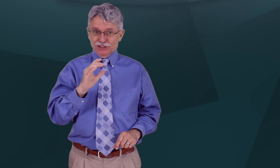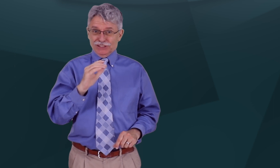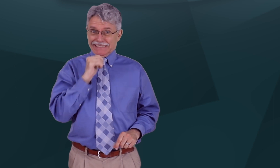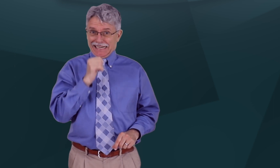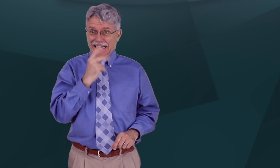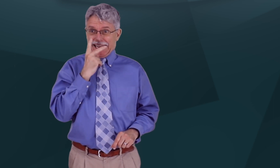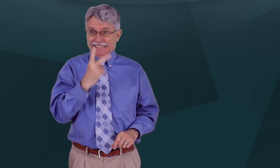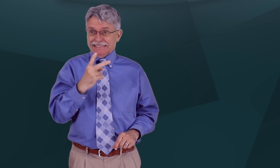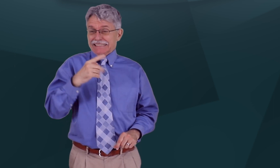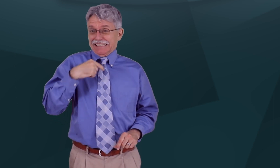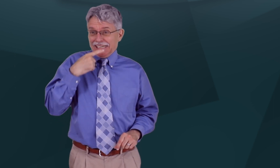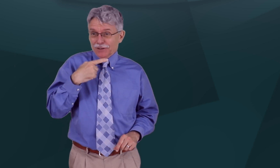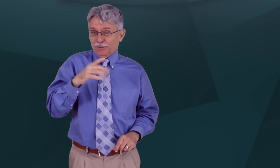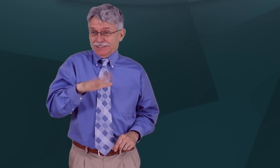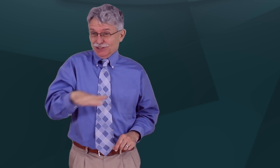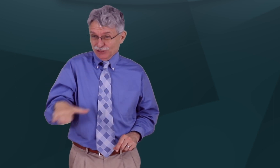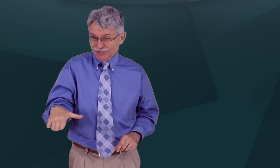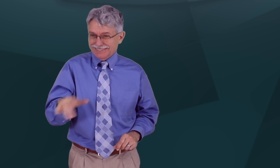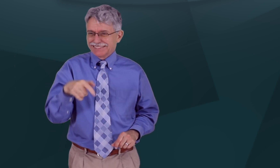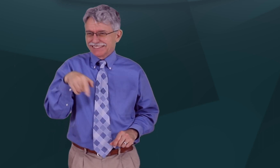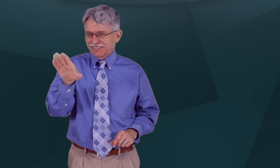because she hadn't seen hearing children.